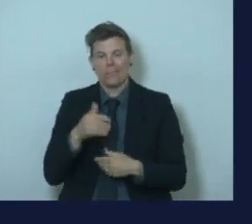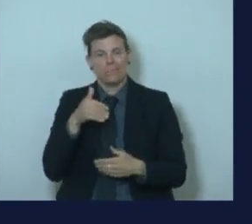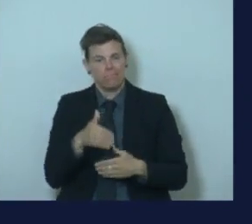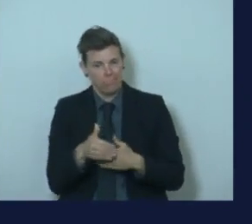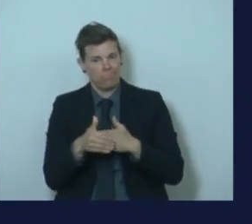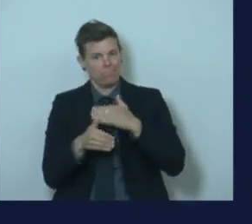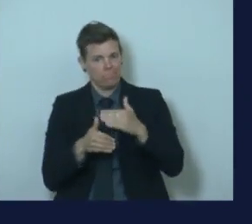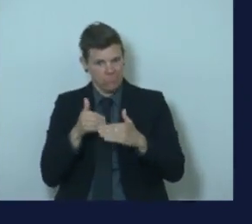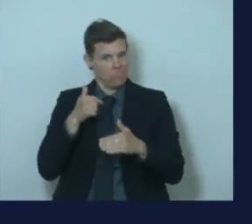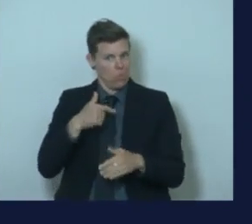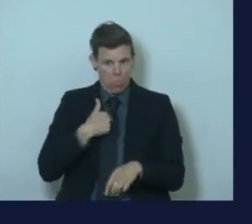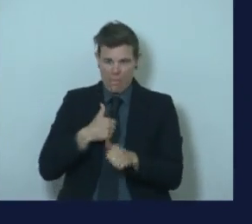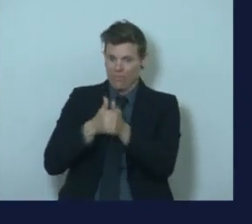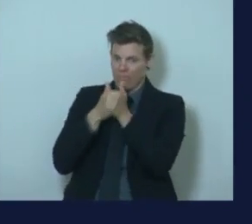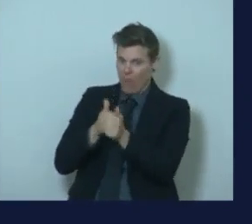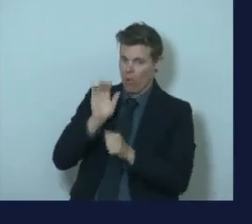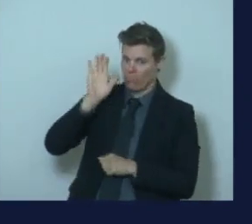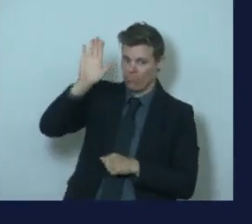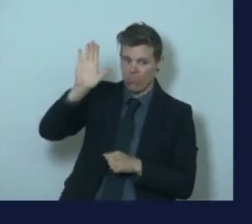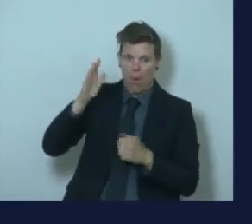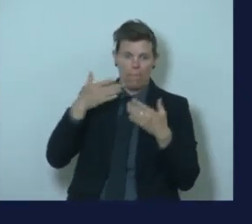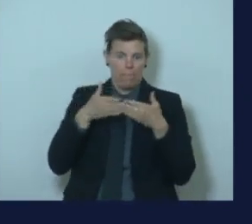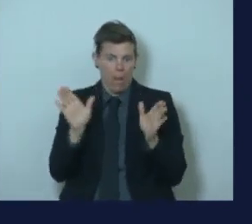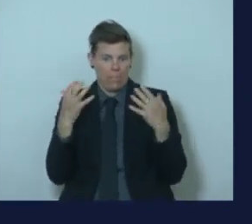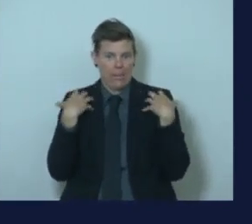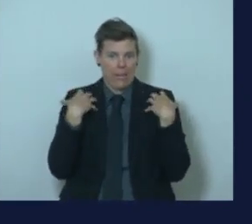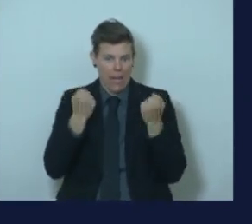WE ARE FOLLOWING THE PUBLIC HEALTH DATA.